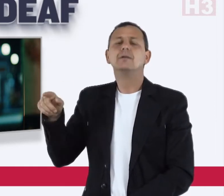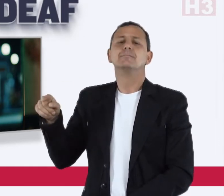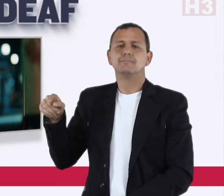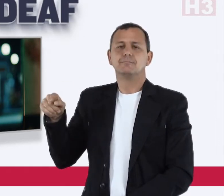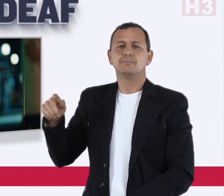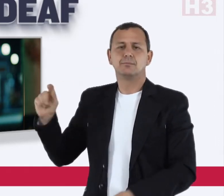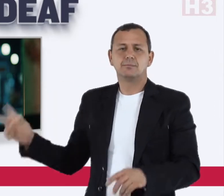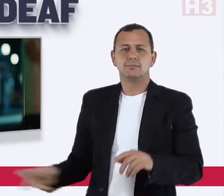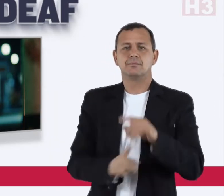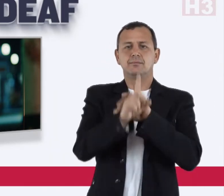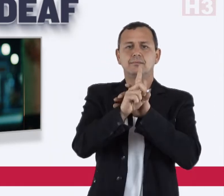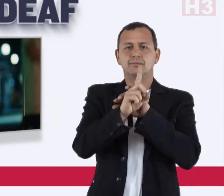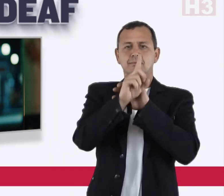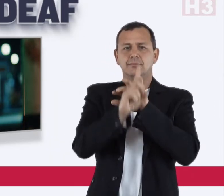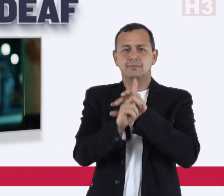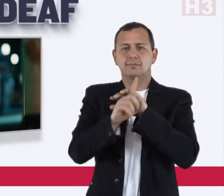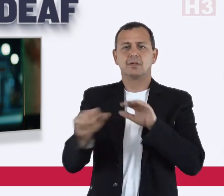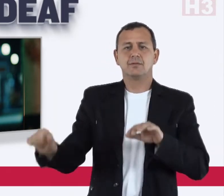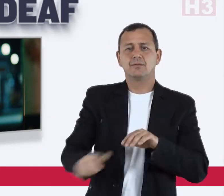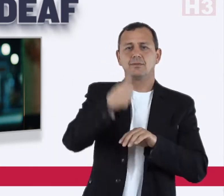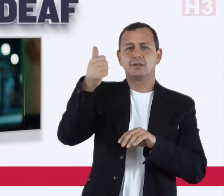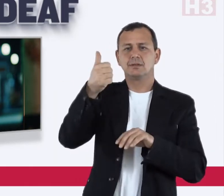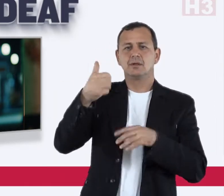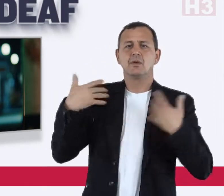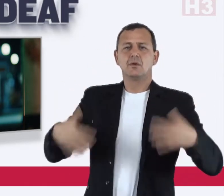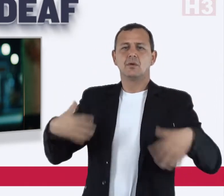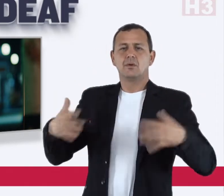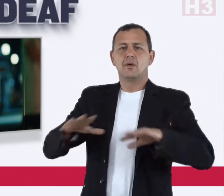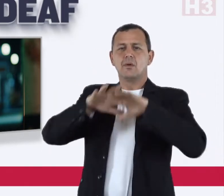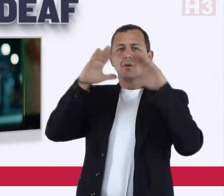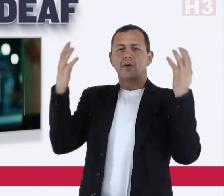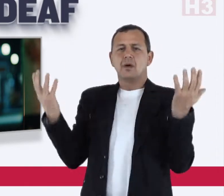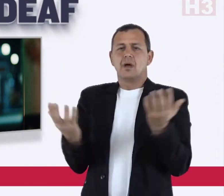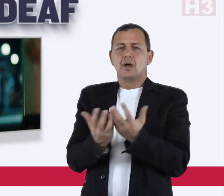is set to make his first appearance in